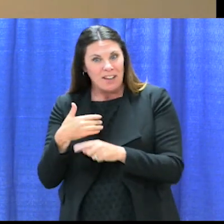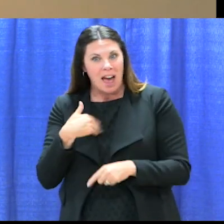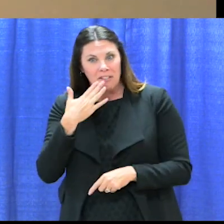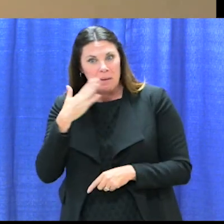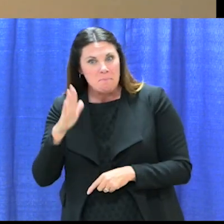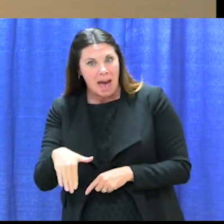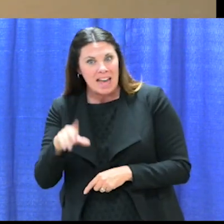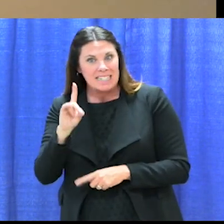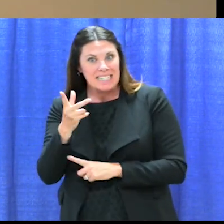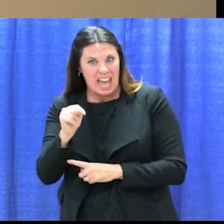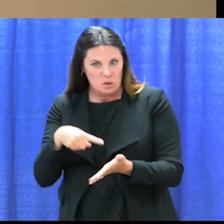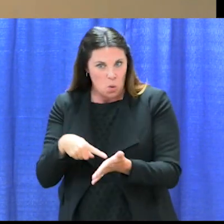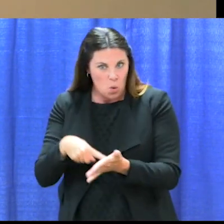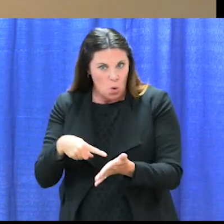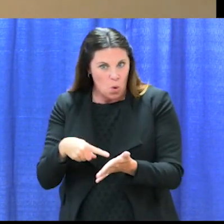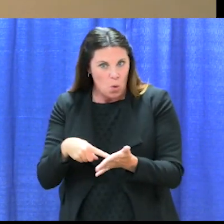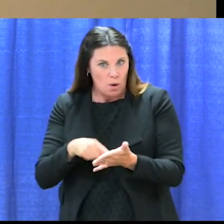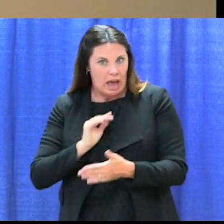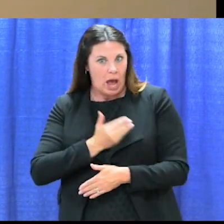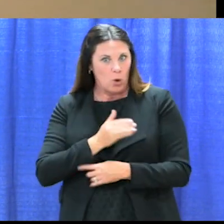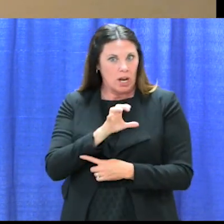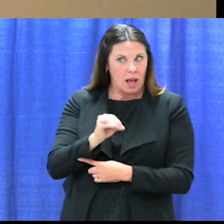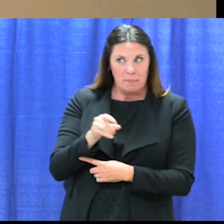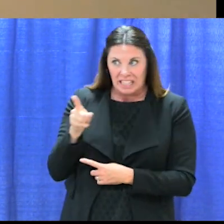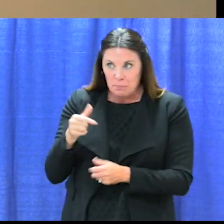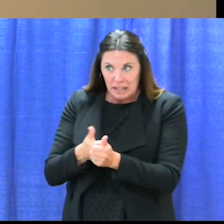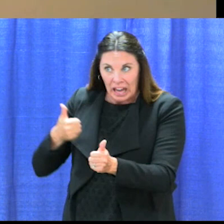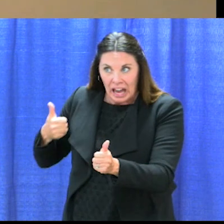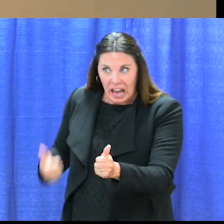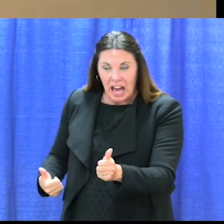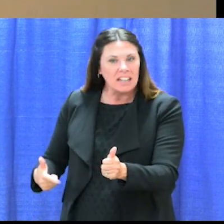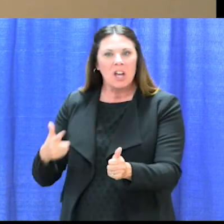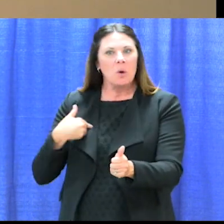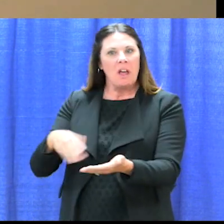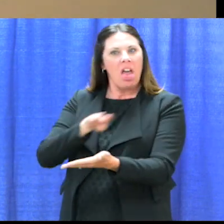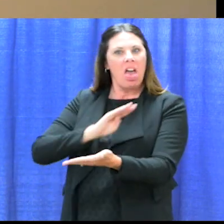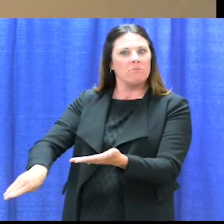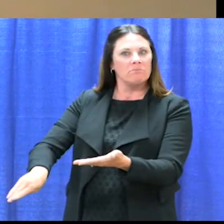Any current bad debt, any bad debt of any amount. You can sign up for that essentials.